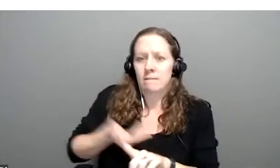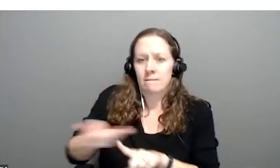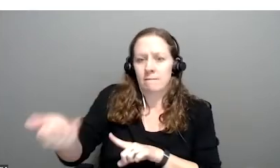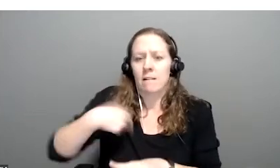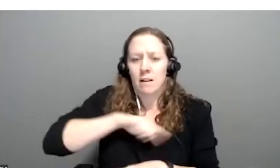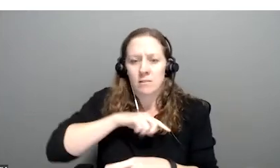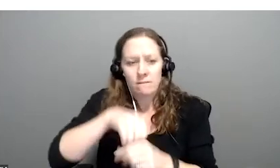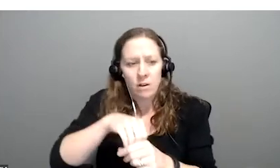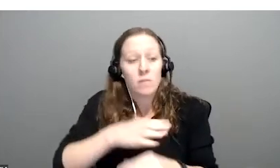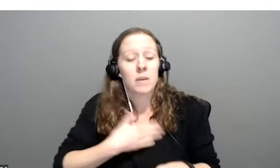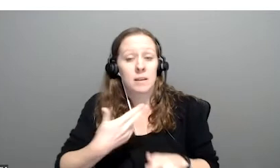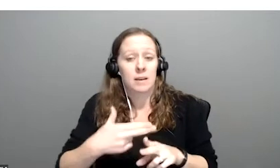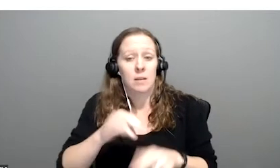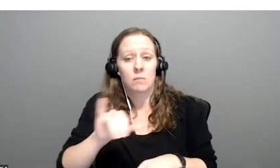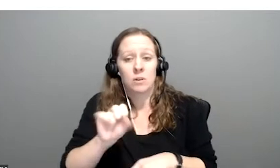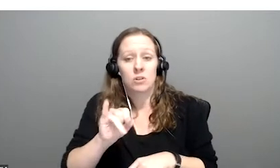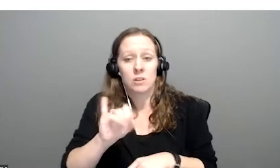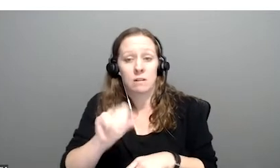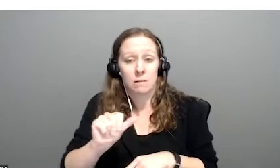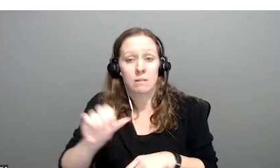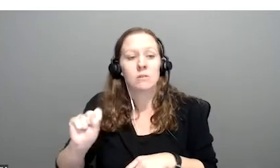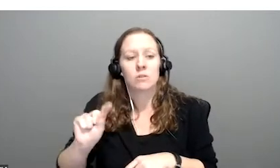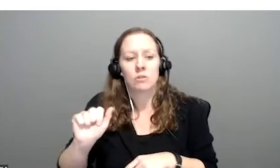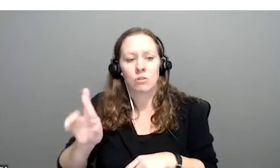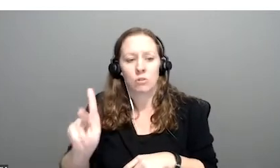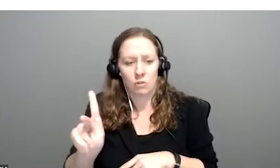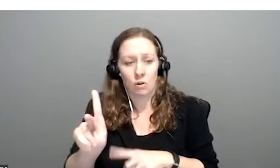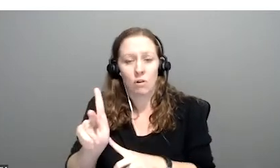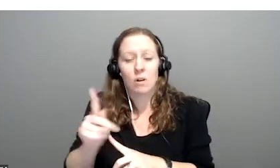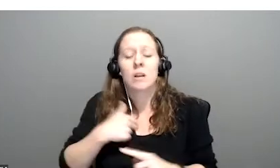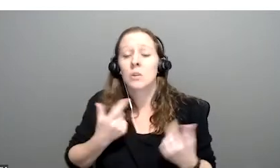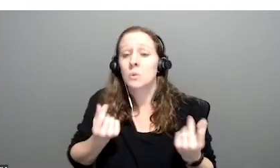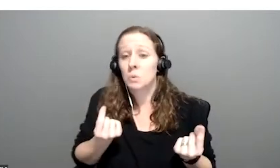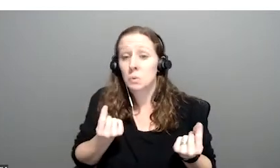My name is Jessica Stark, and I will be beginning the presentation by providing an overview of